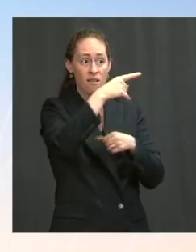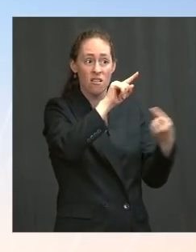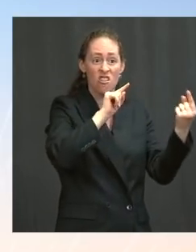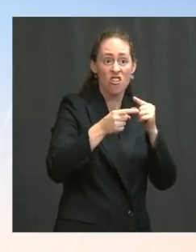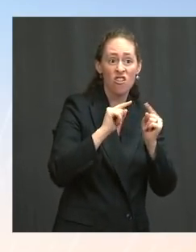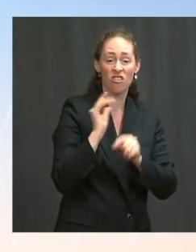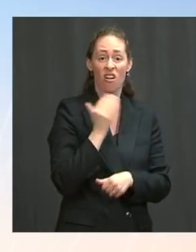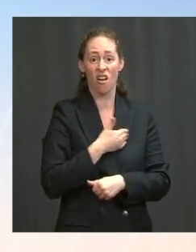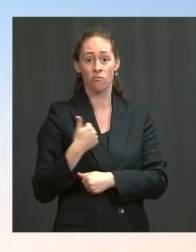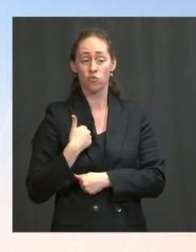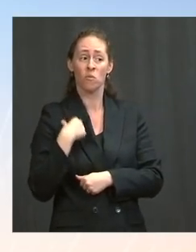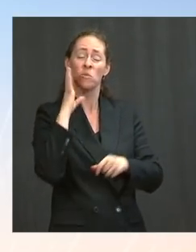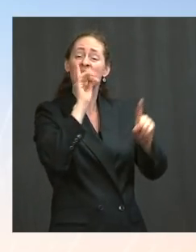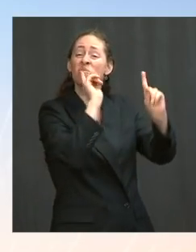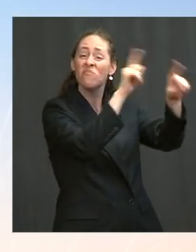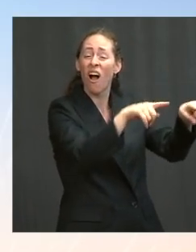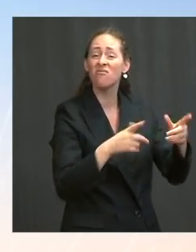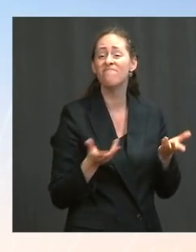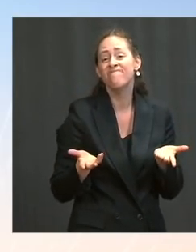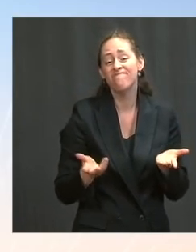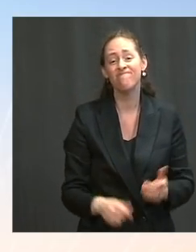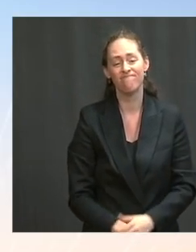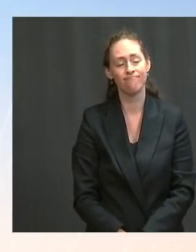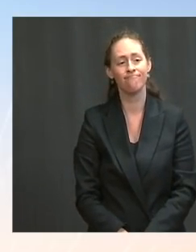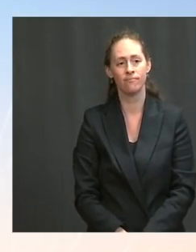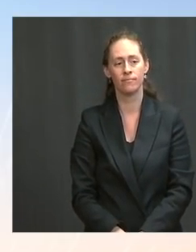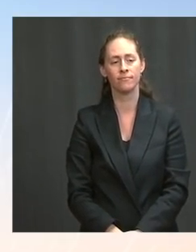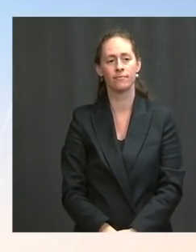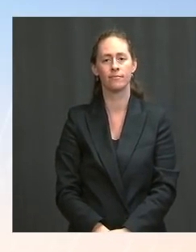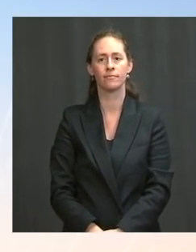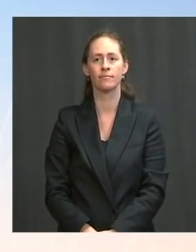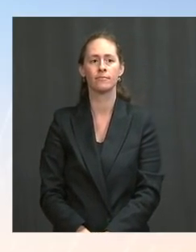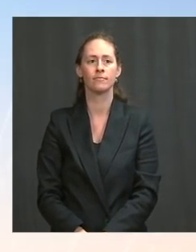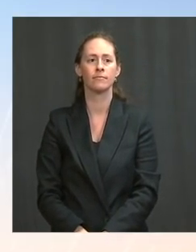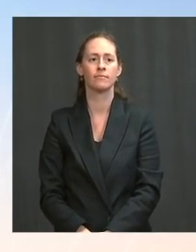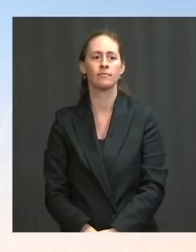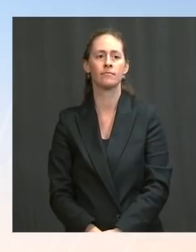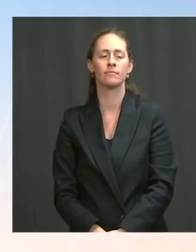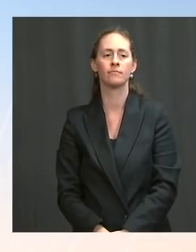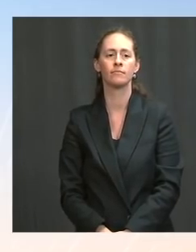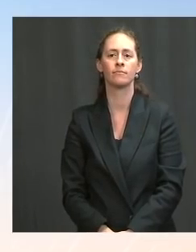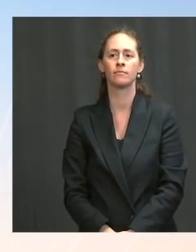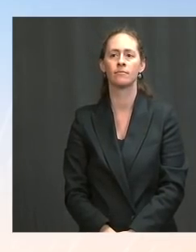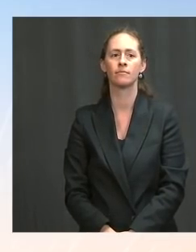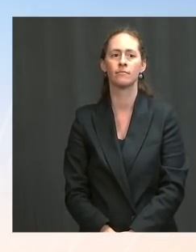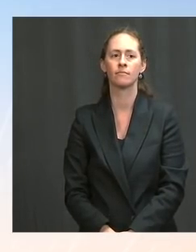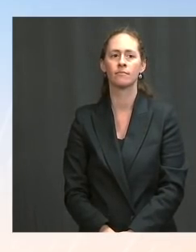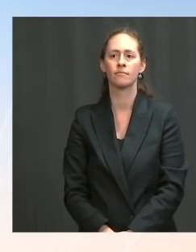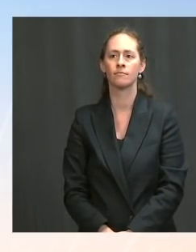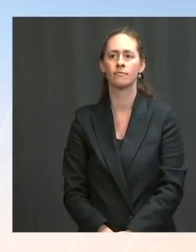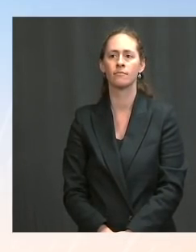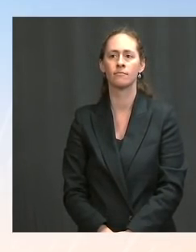Ms. Psaki: Go ahead. Go ahead. Go ahead, Ken. The Press: Just on the infrastructure and the reconciliation bill, Senator Manchin suggested